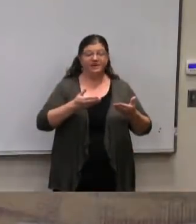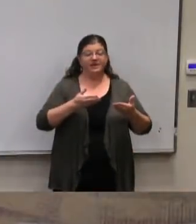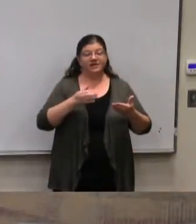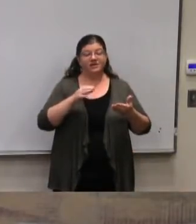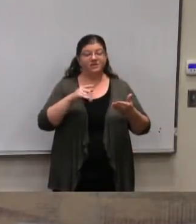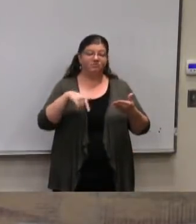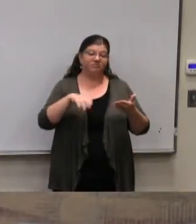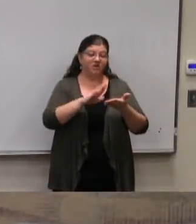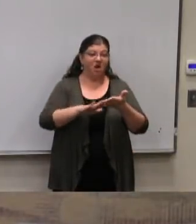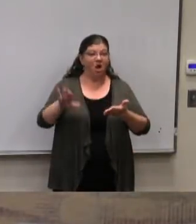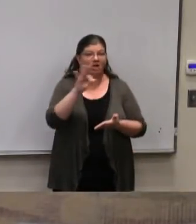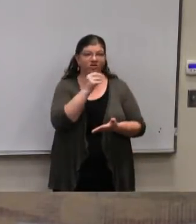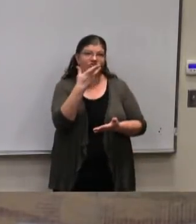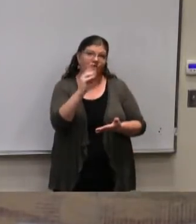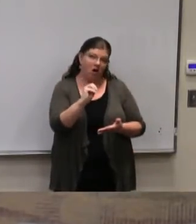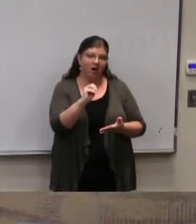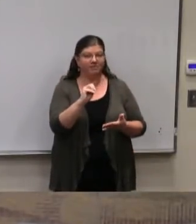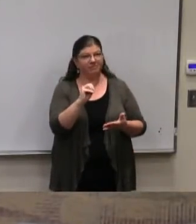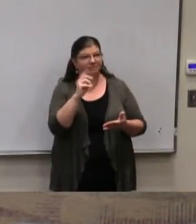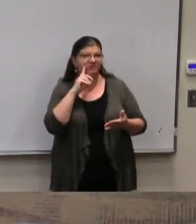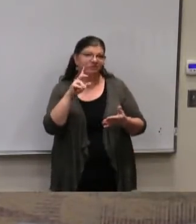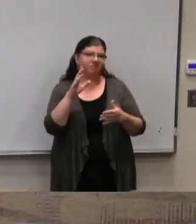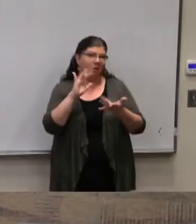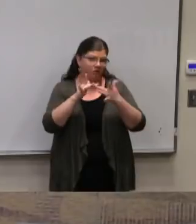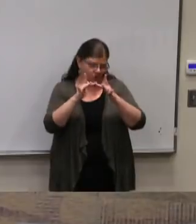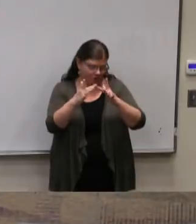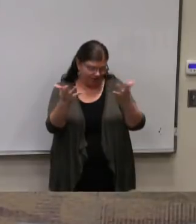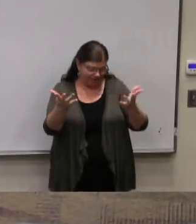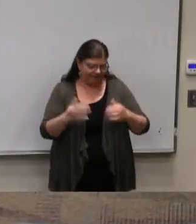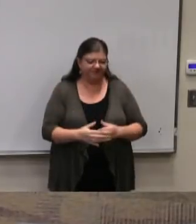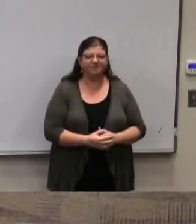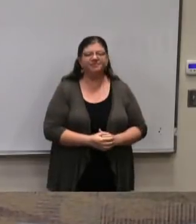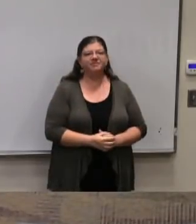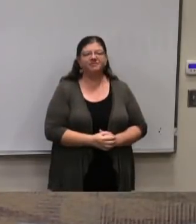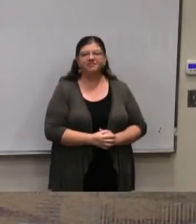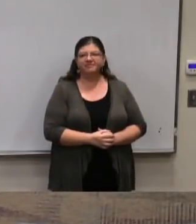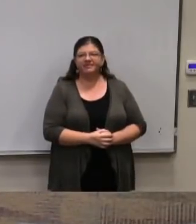or college forum virtual, so thank you for tuning in.